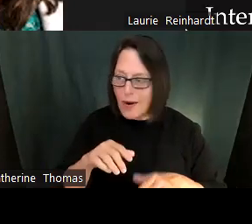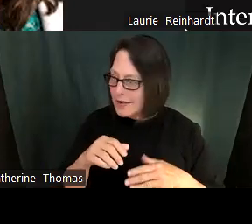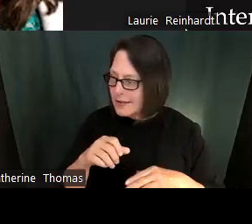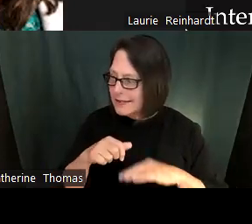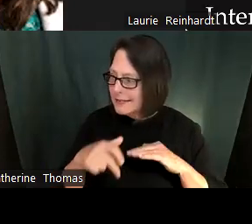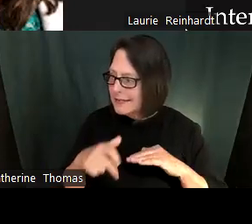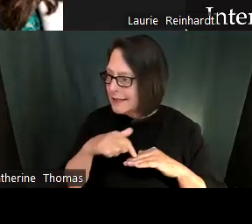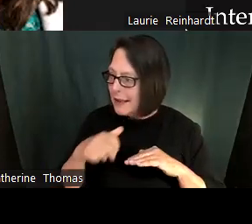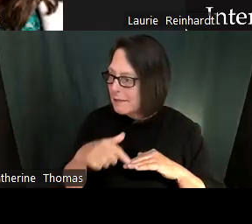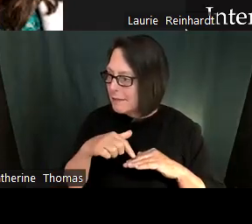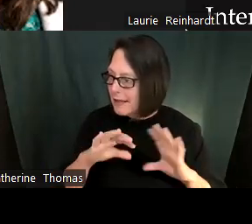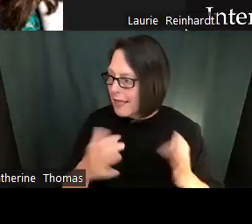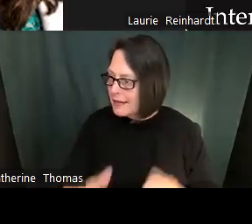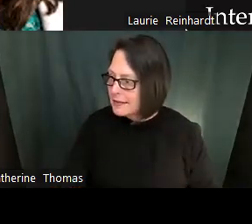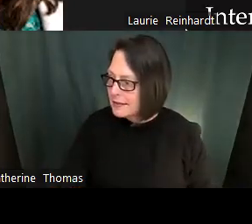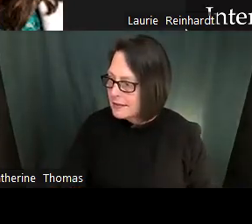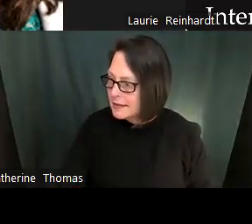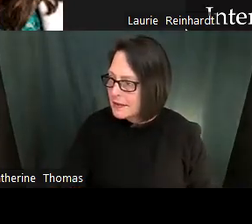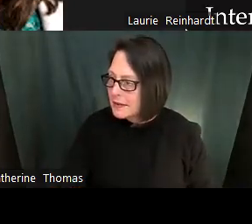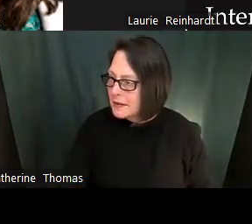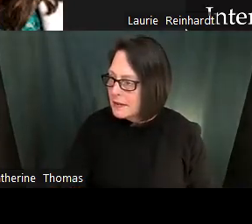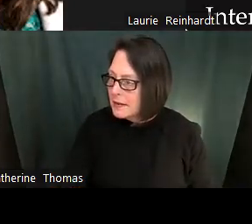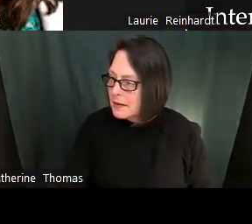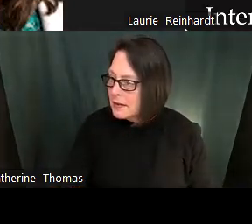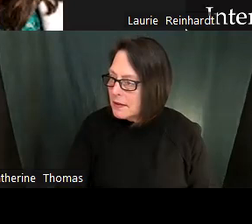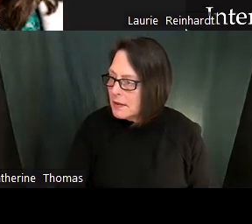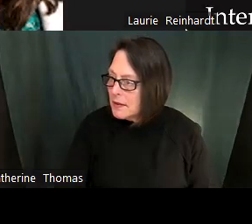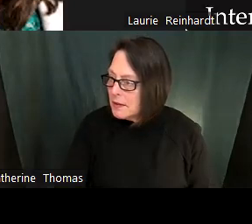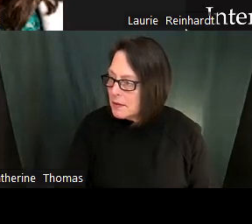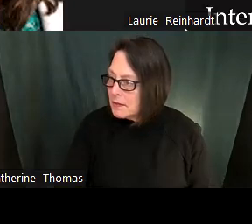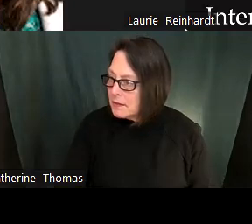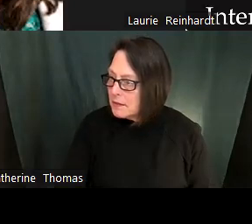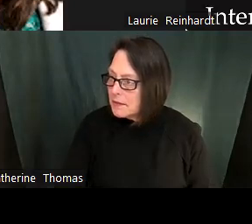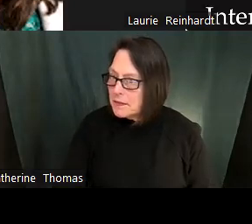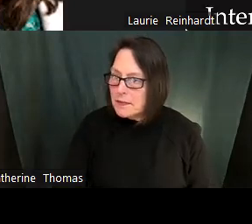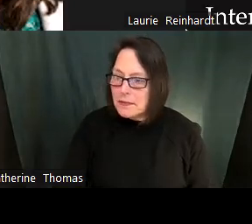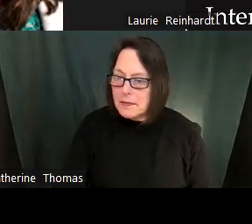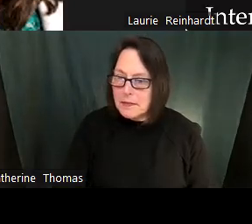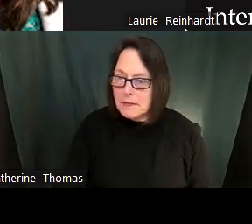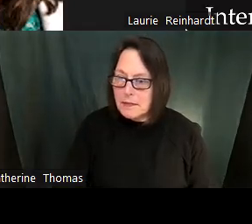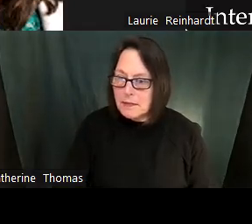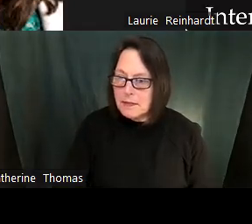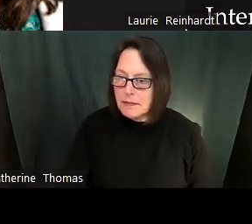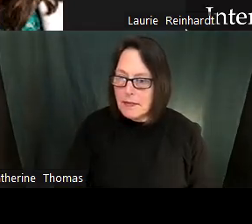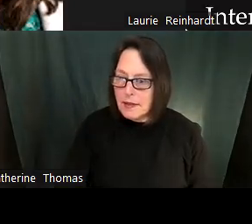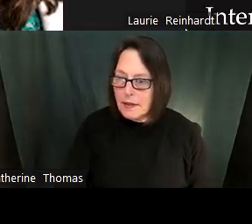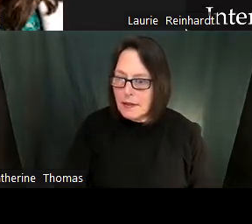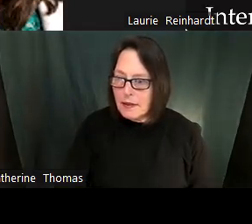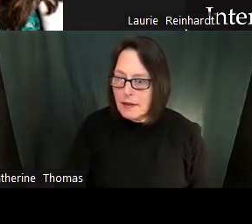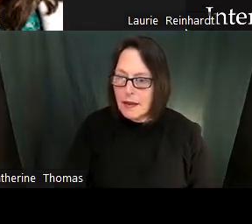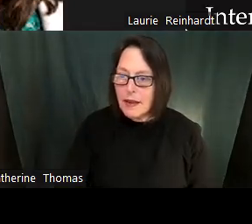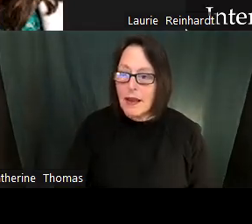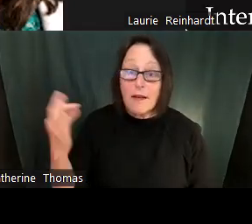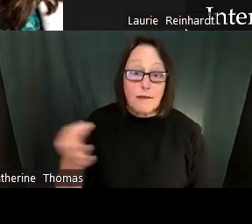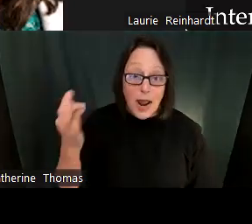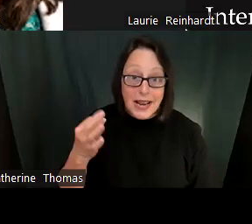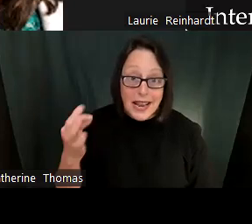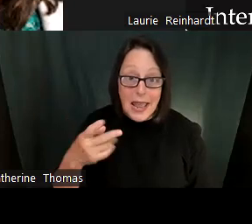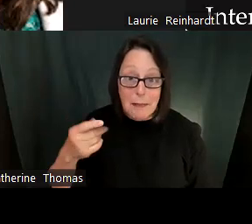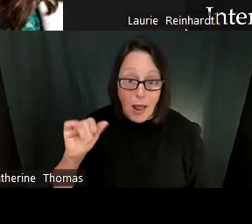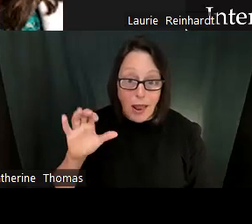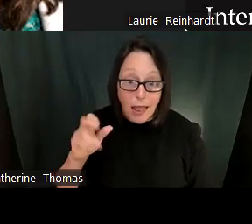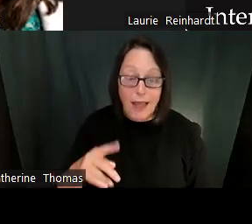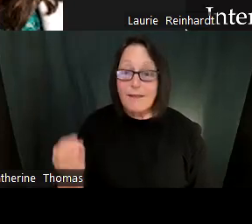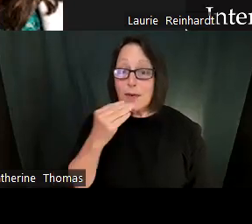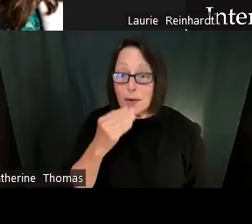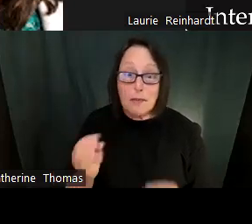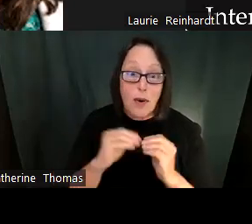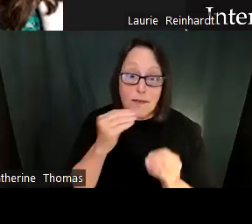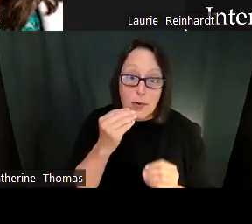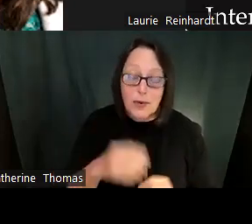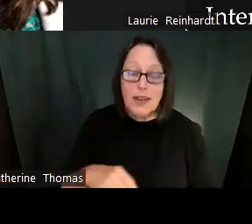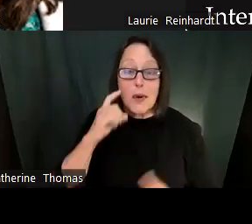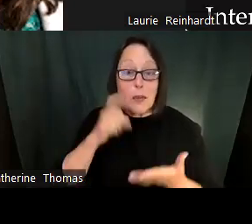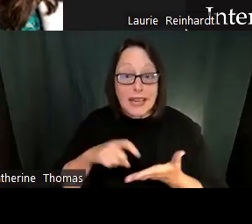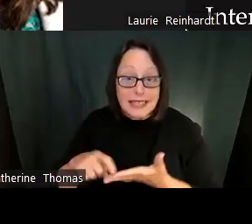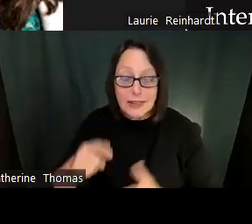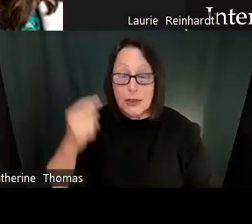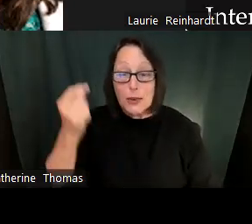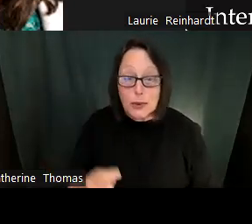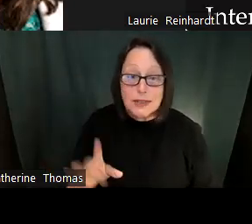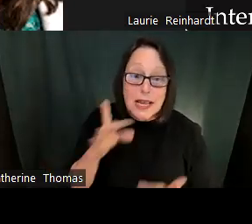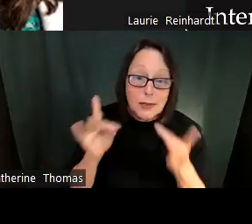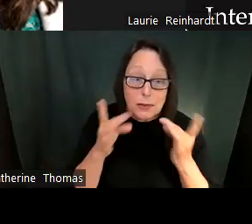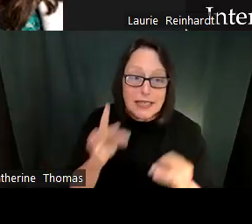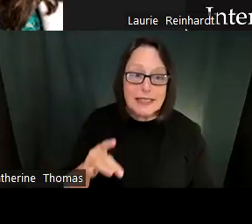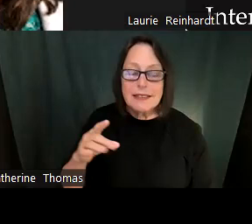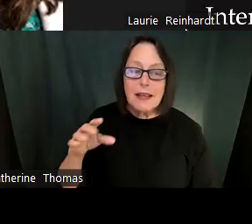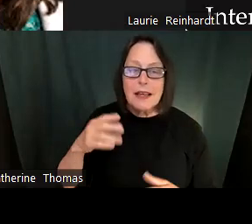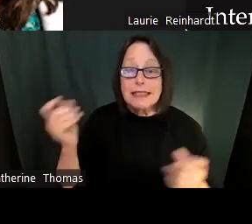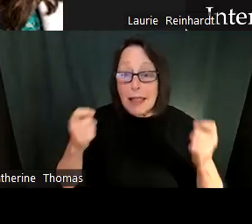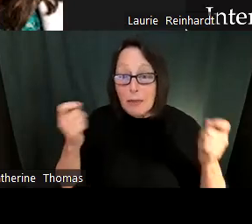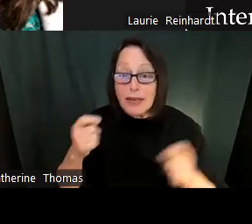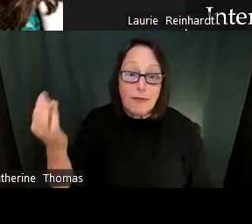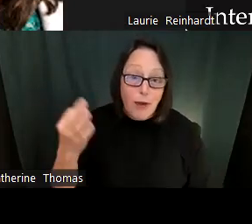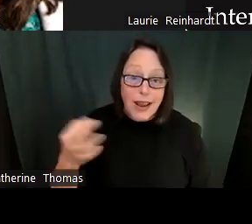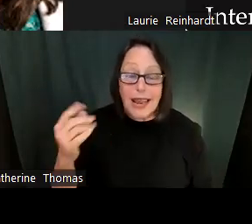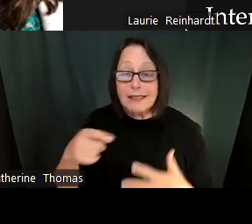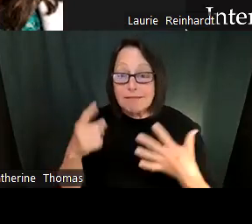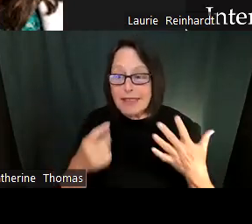Steps in class and the gym one week. That sounds fun.